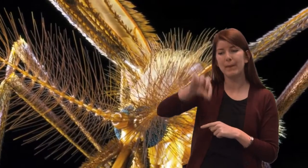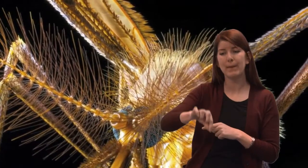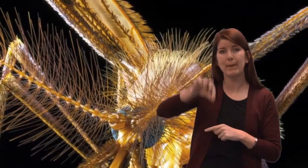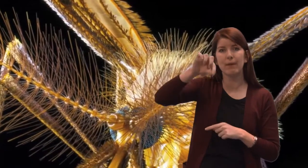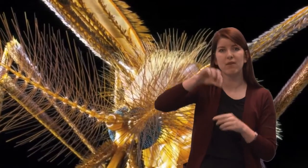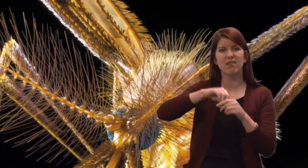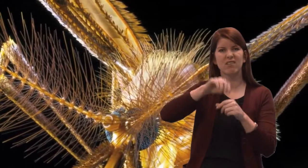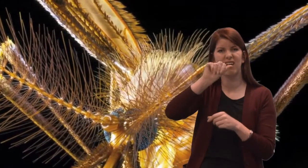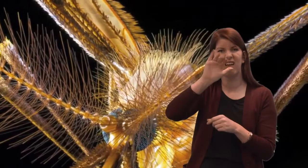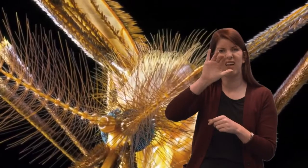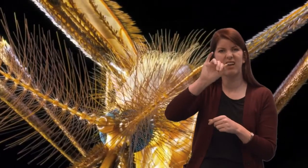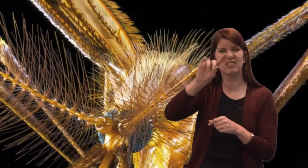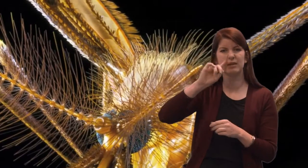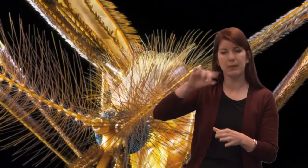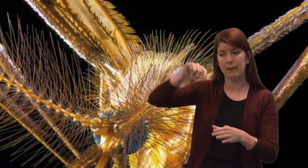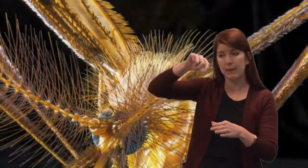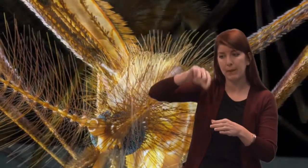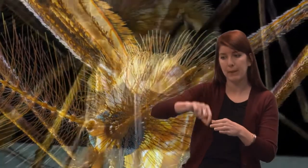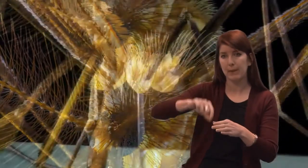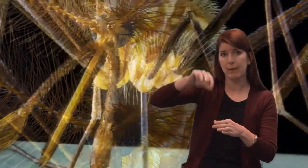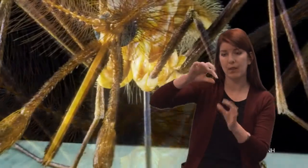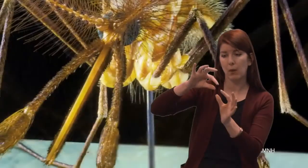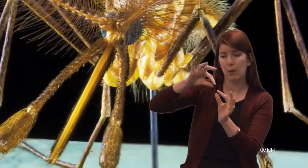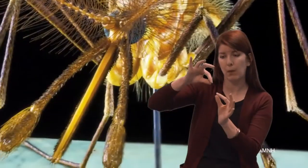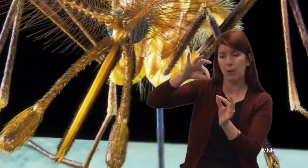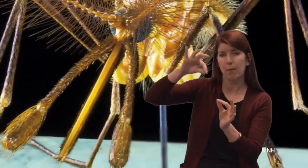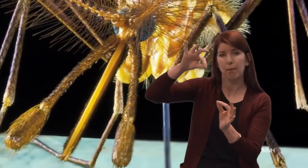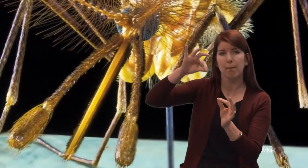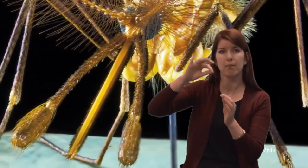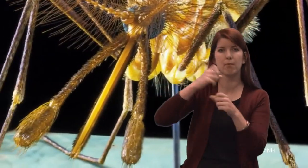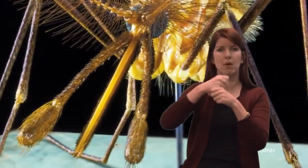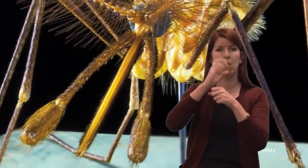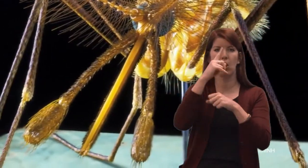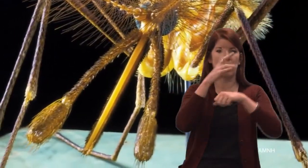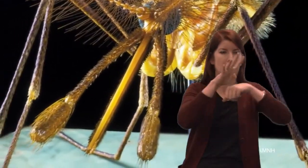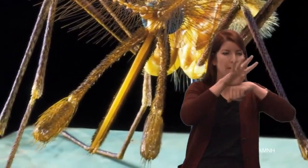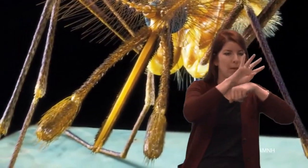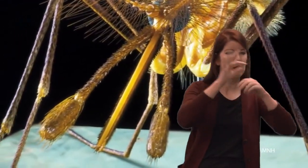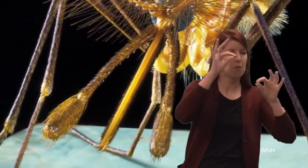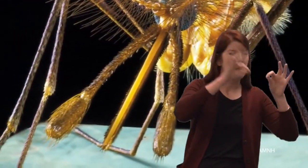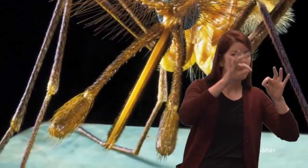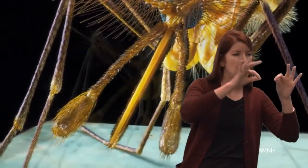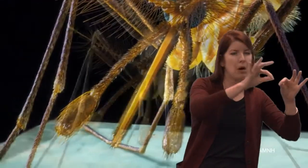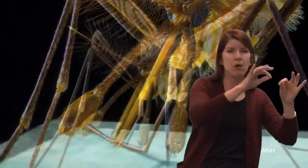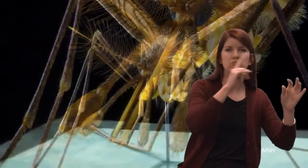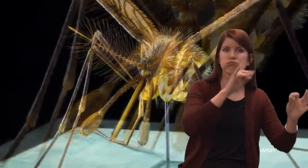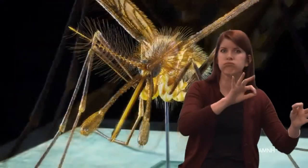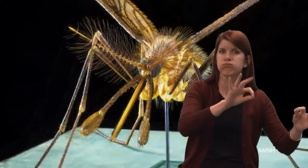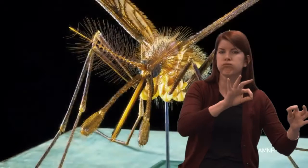to make them look like tiny bristles. It's anatomically perfect, it took years to make it,